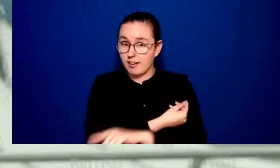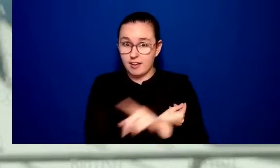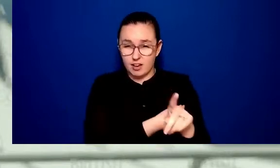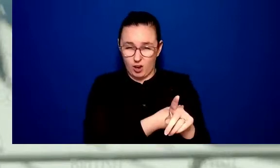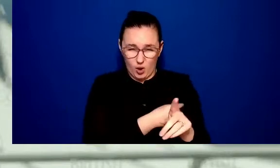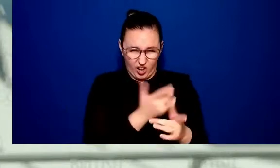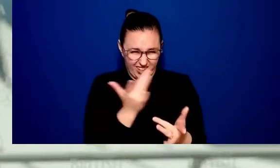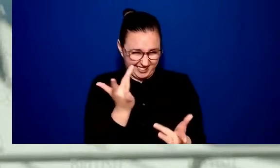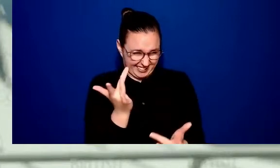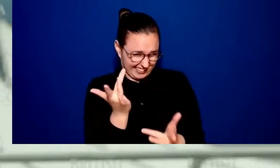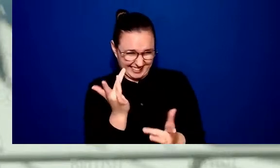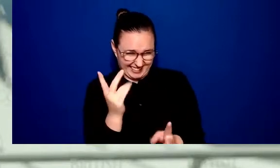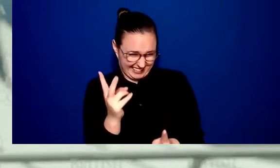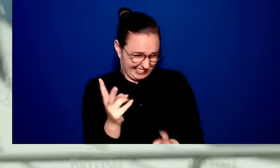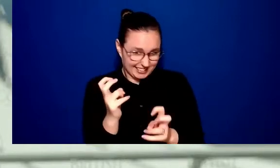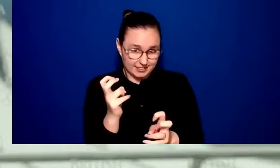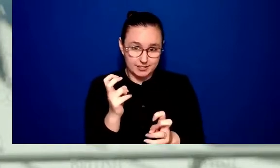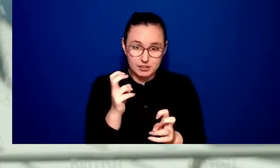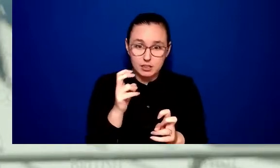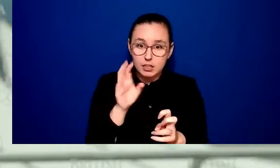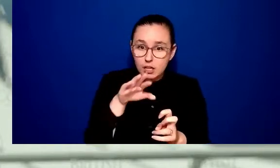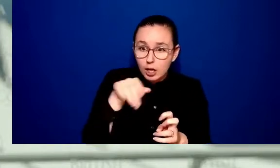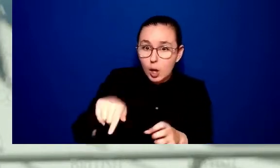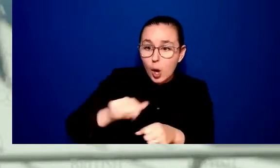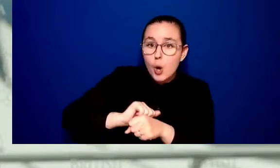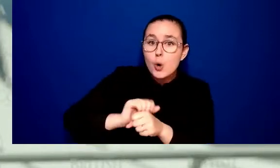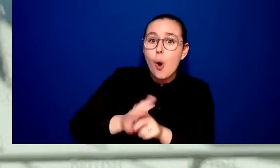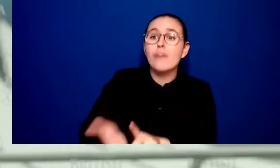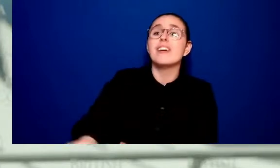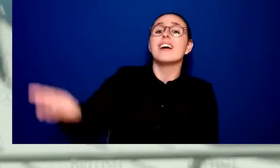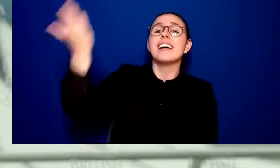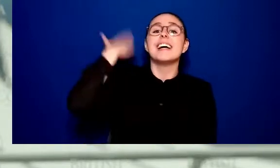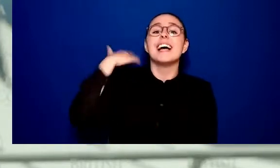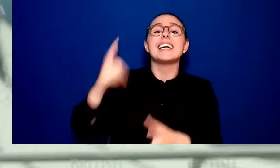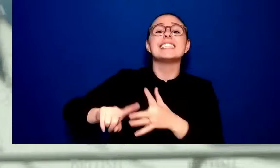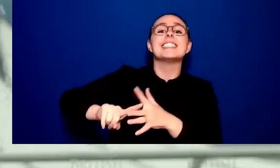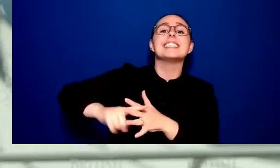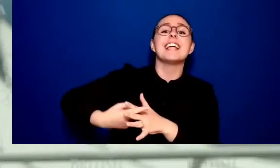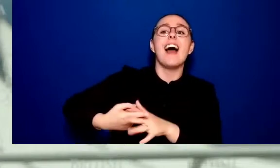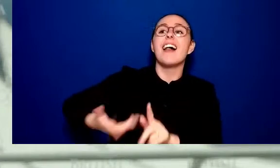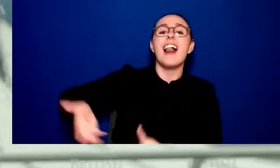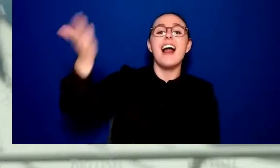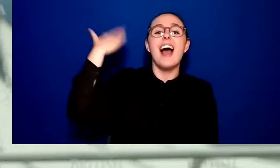not the same as it was last summer. Where young, healthy